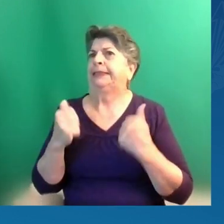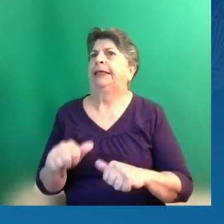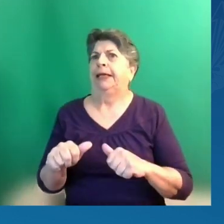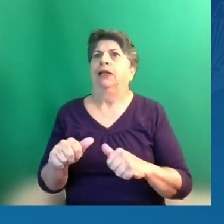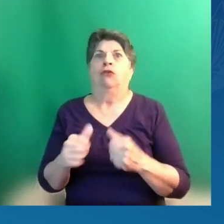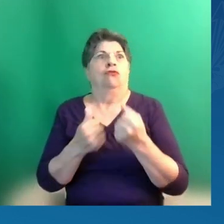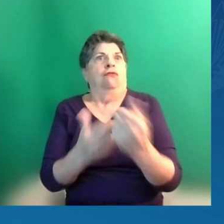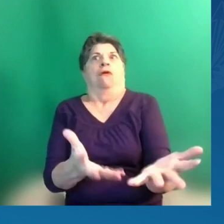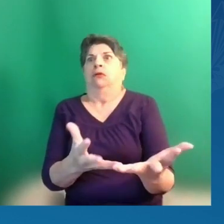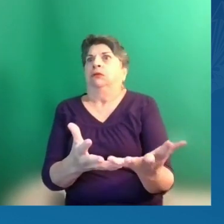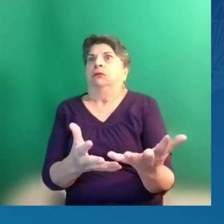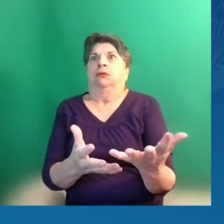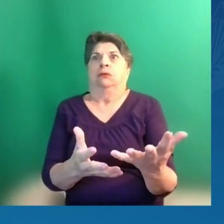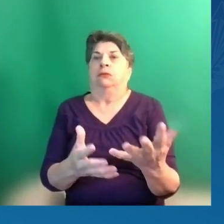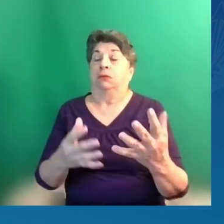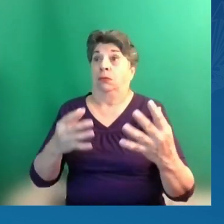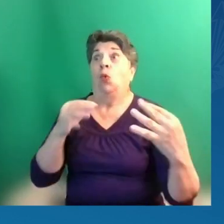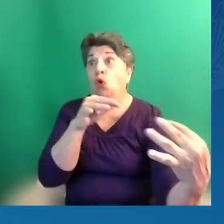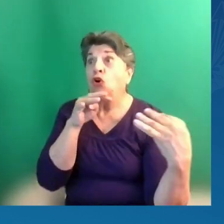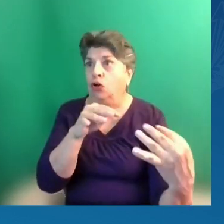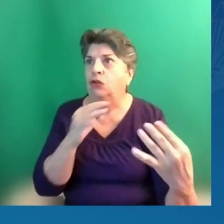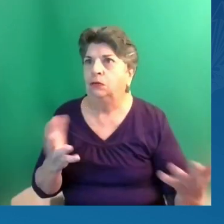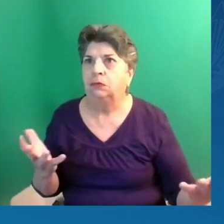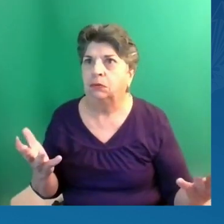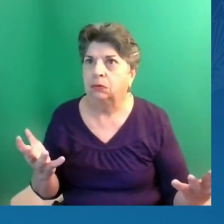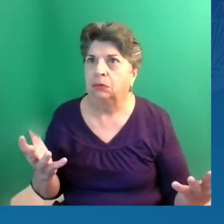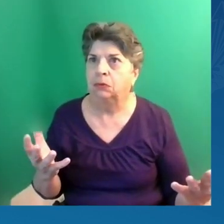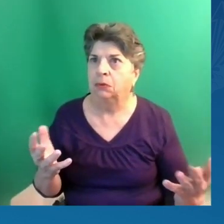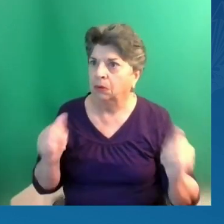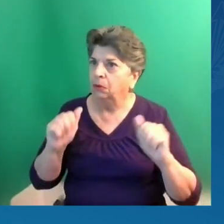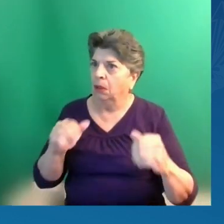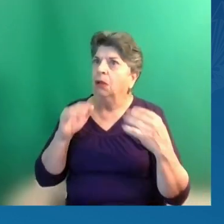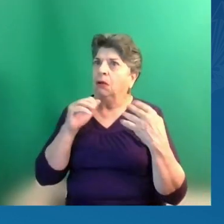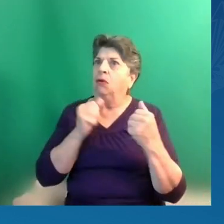So let's get in front of this. Let's take it seriously.